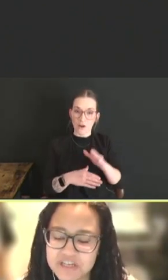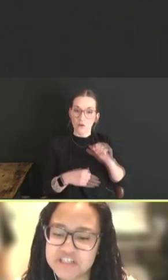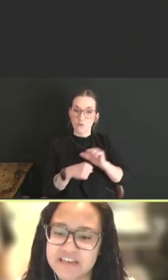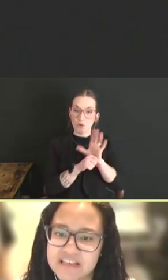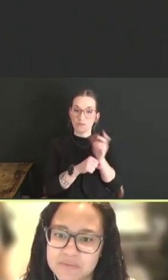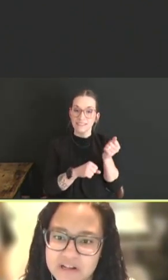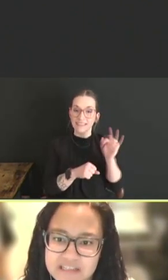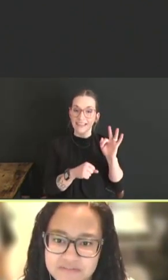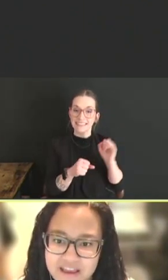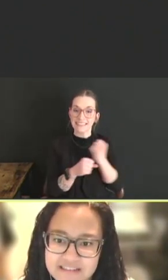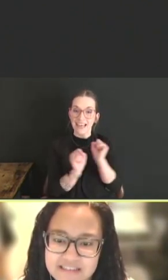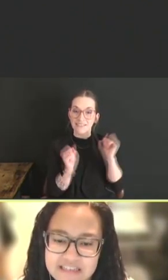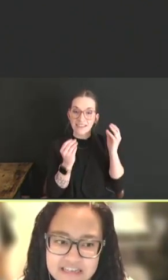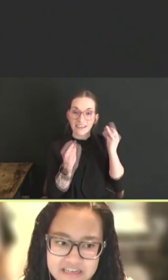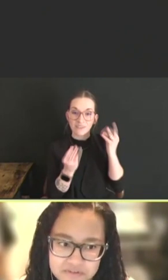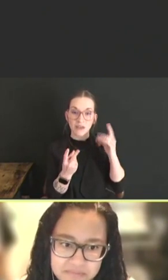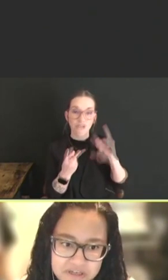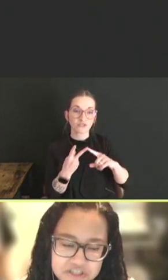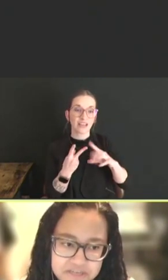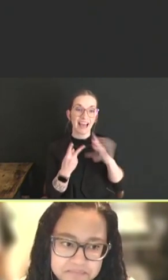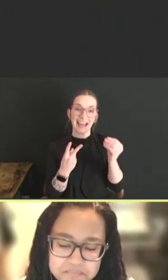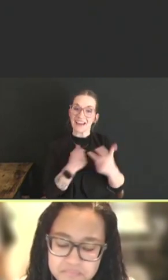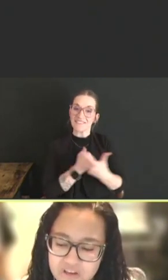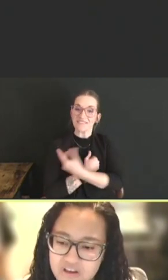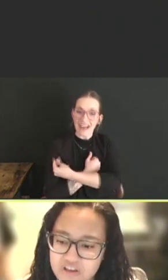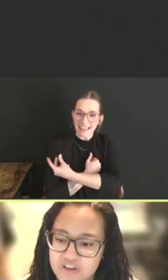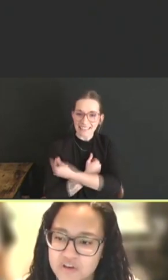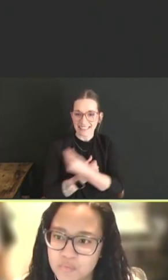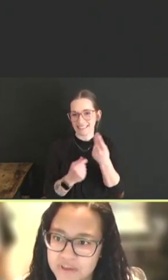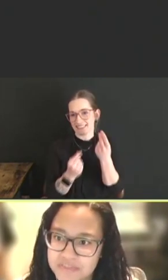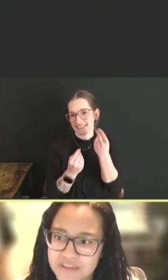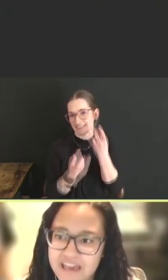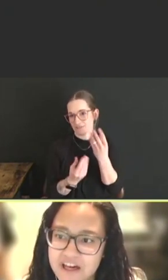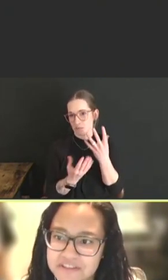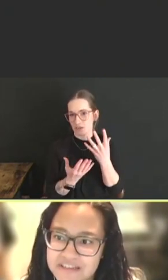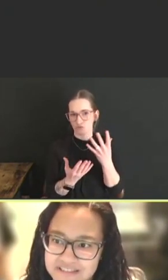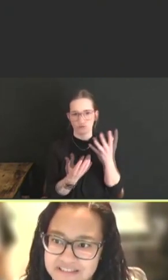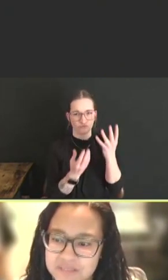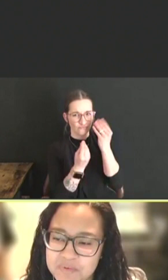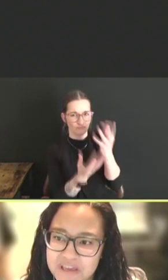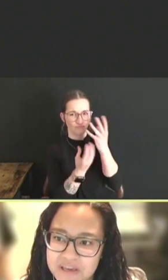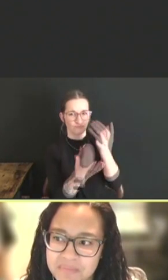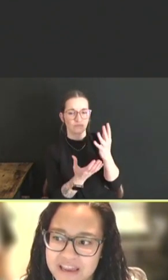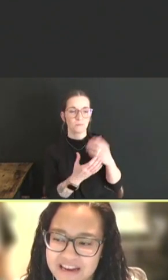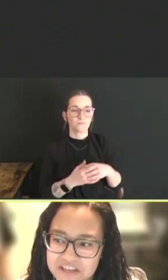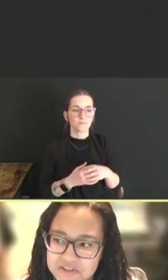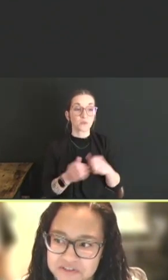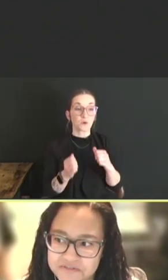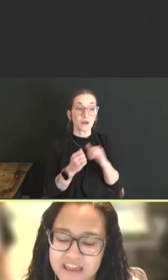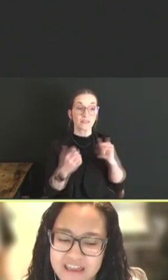as well as vaccine information. With the health means assessment being a biannual survey,